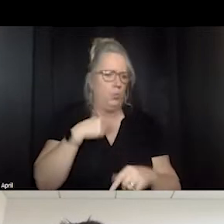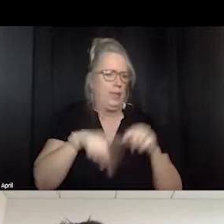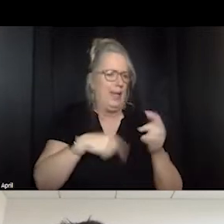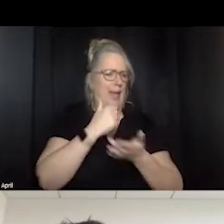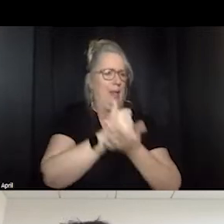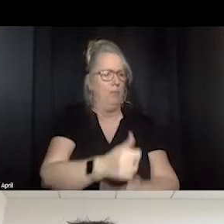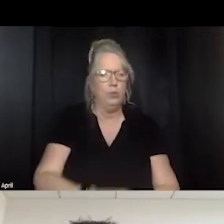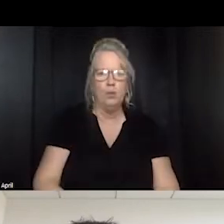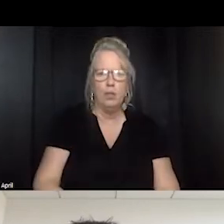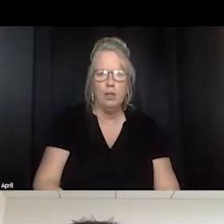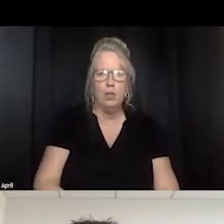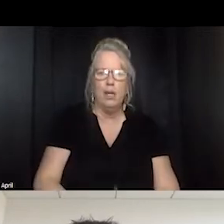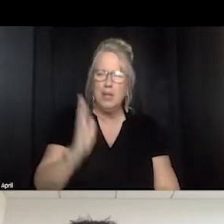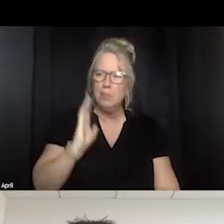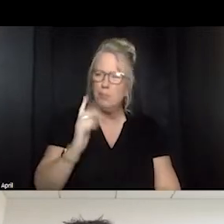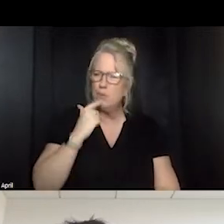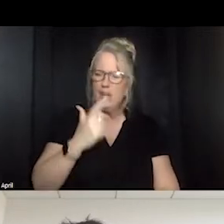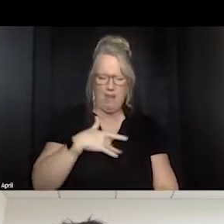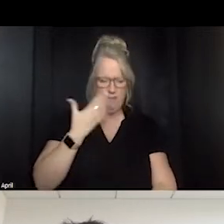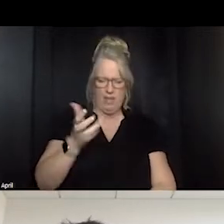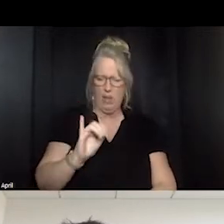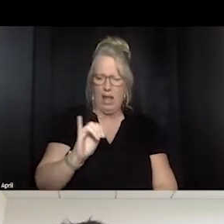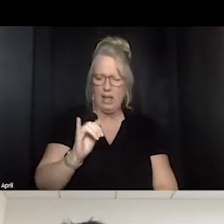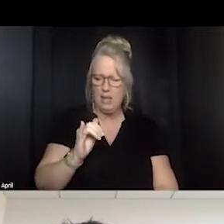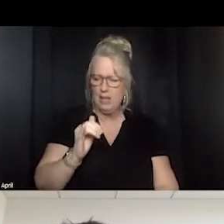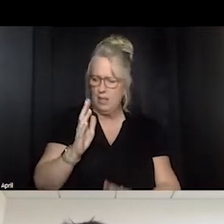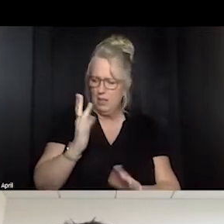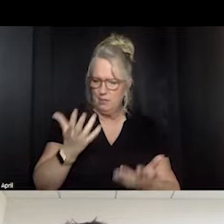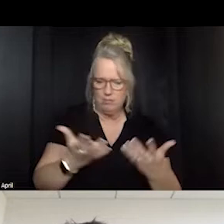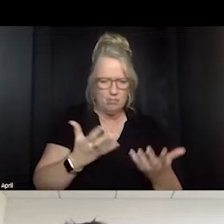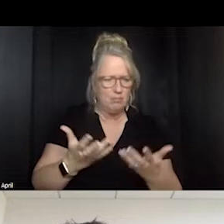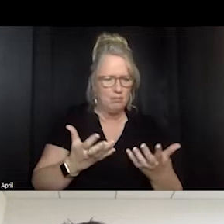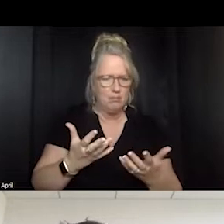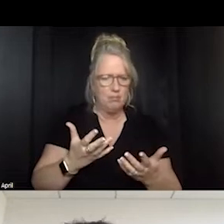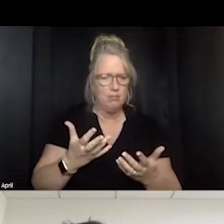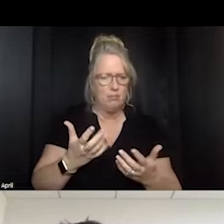AND I USED TO SAY, IT FELT A LOT LIKE YOU KNOW, YOU ARE NOT, 40 INCHES TALL. YOU